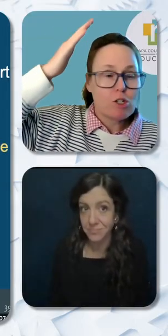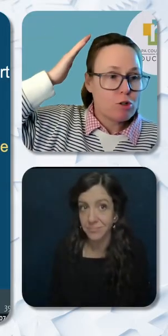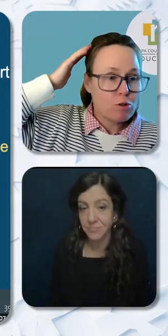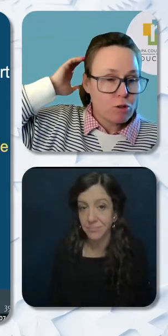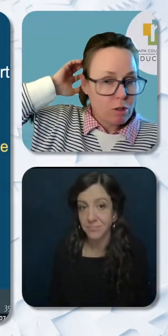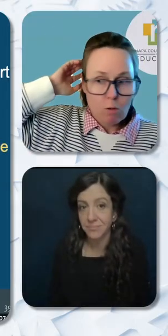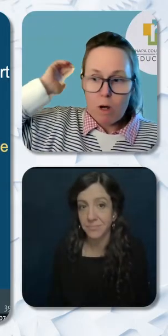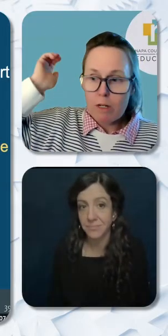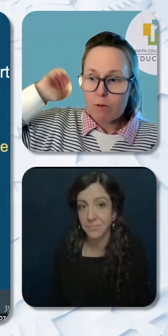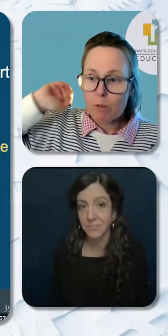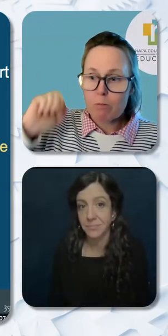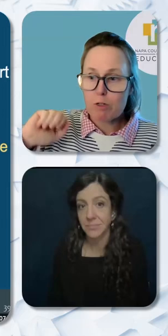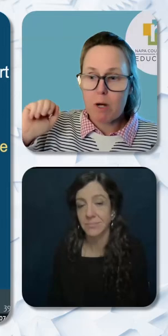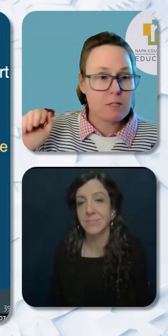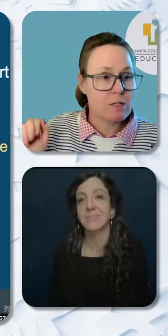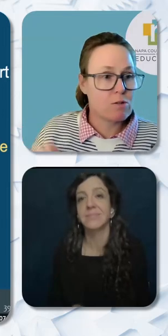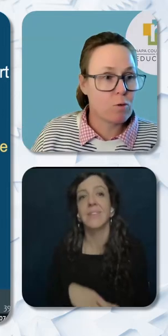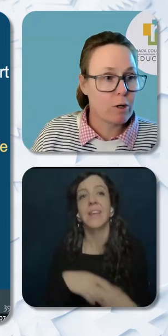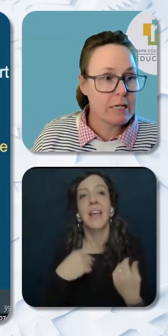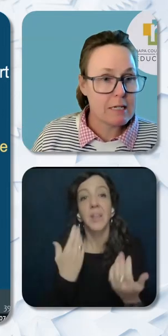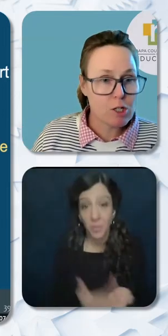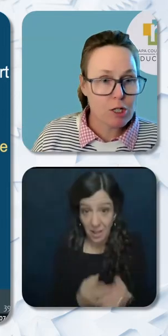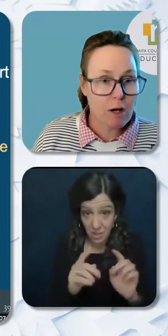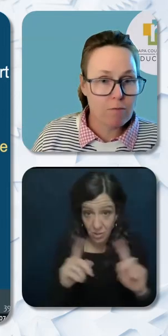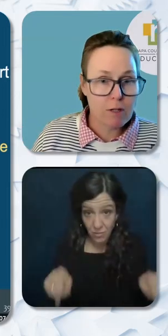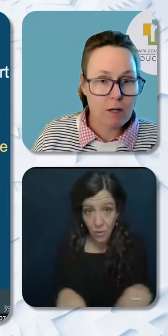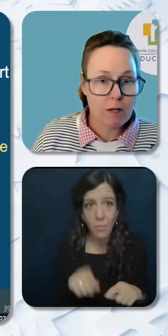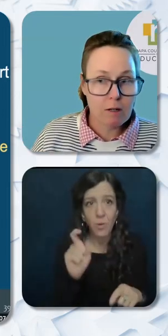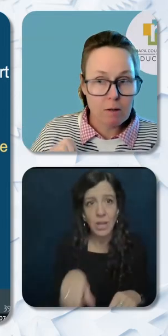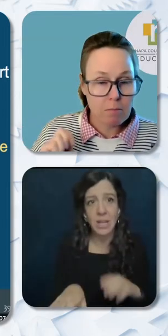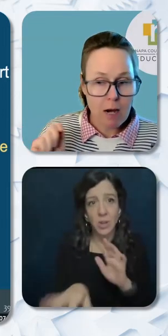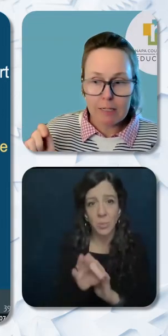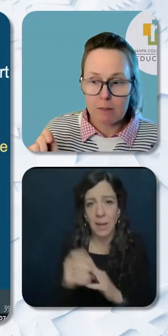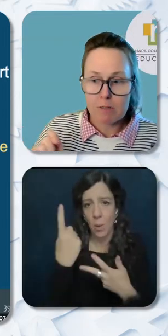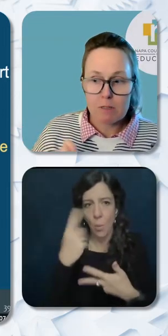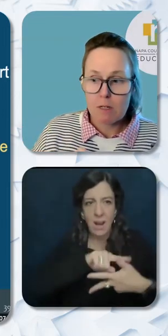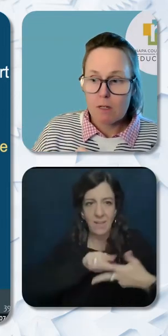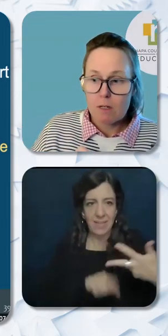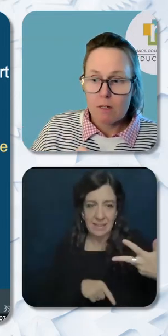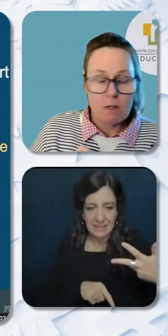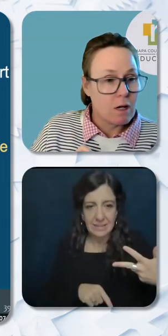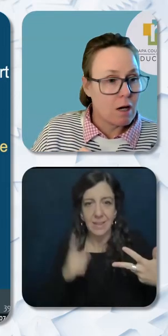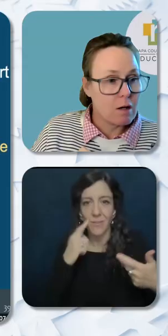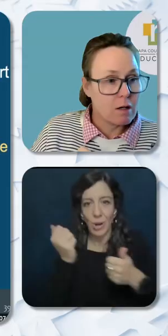you're gonna choose one of three responses for each of the items.